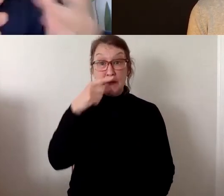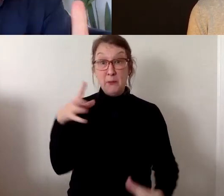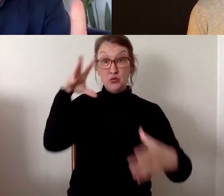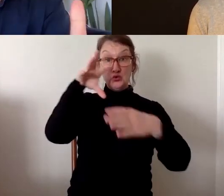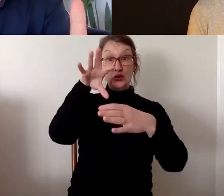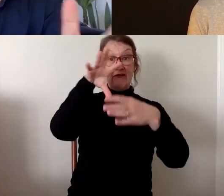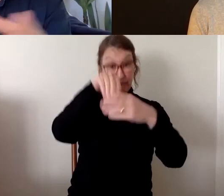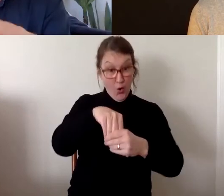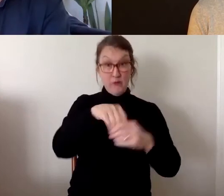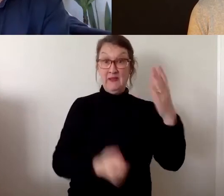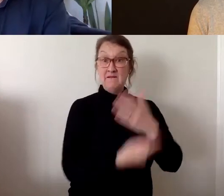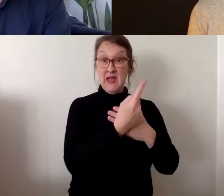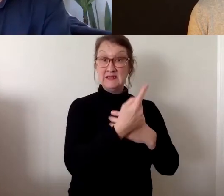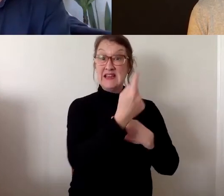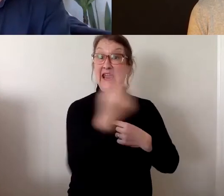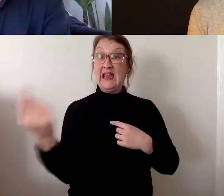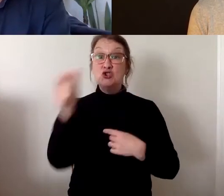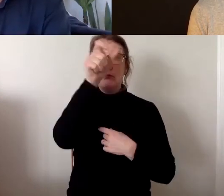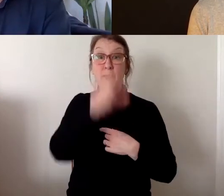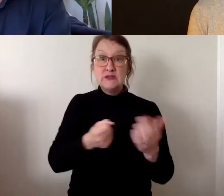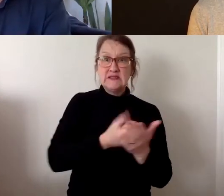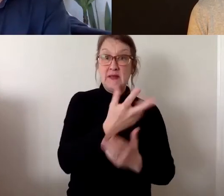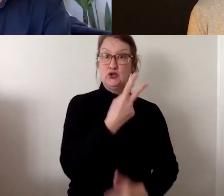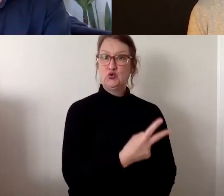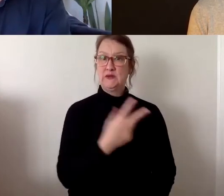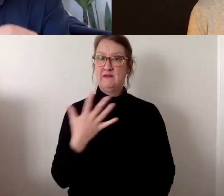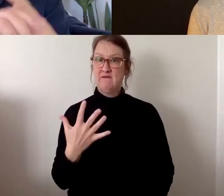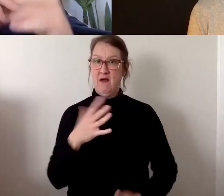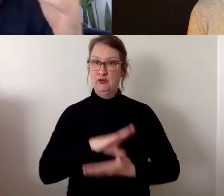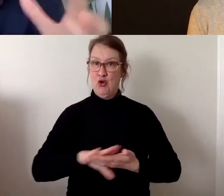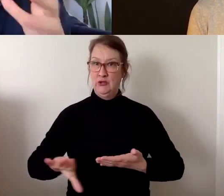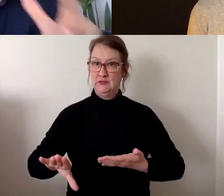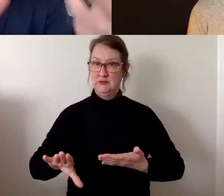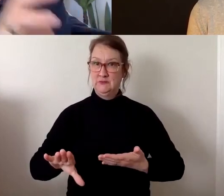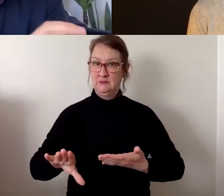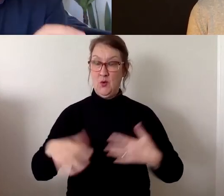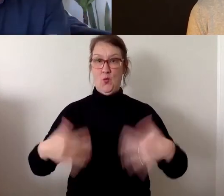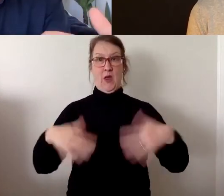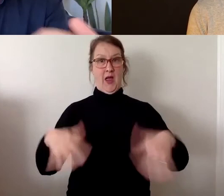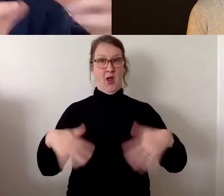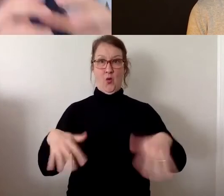And each person spent $25. They made back their marketing, because each